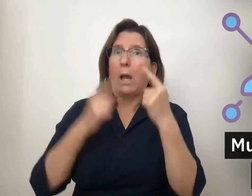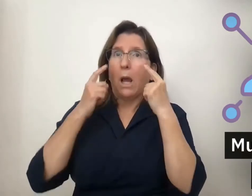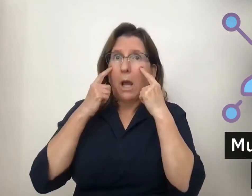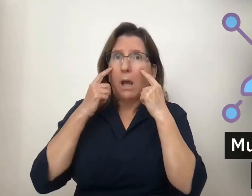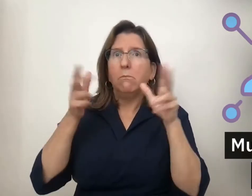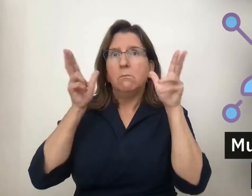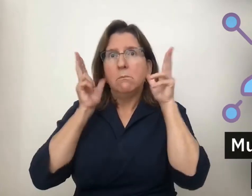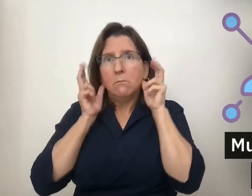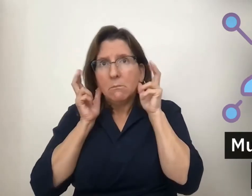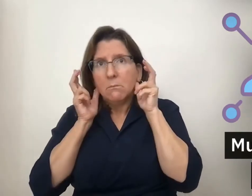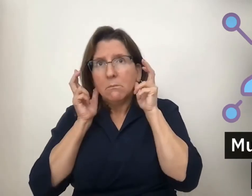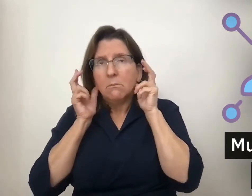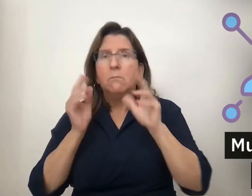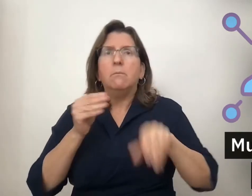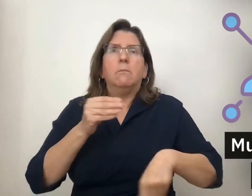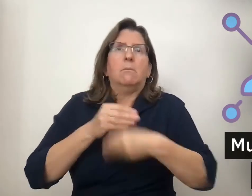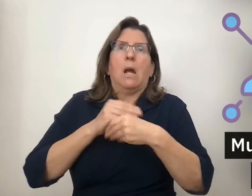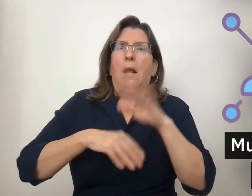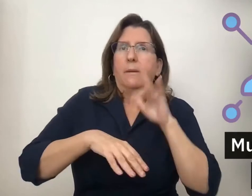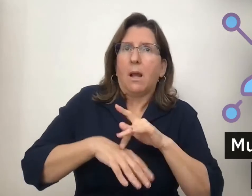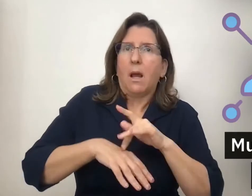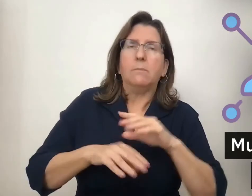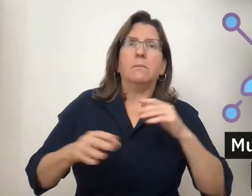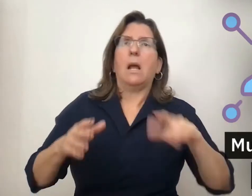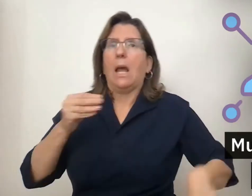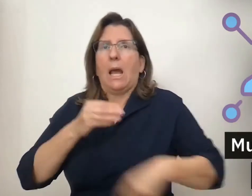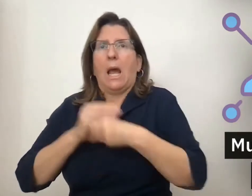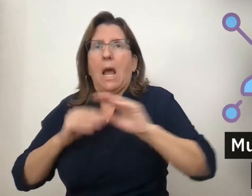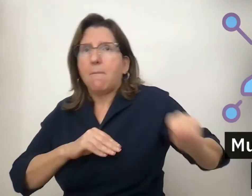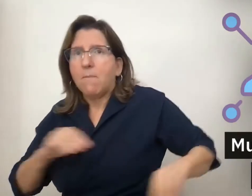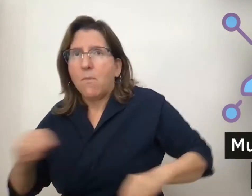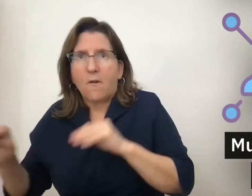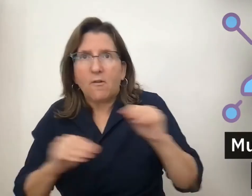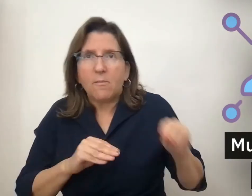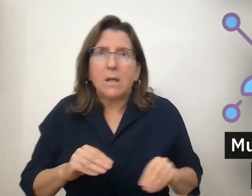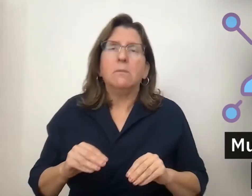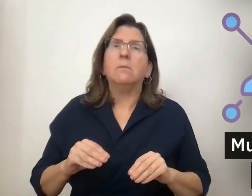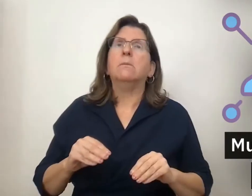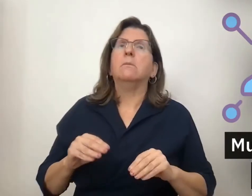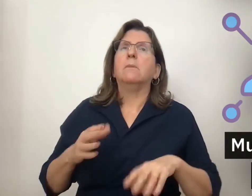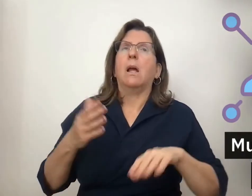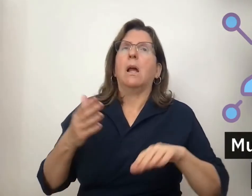Not just engaging vision We want to incorporate multiple modalities: